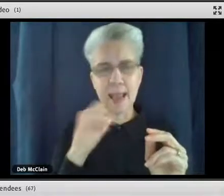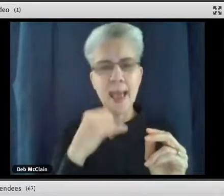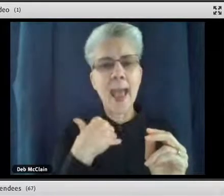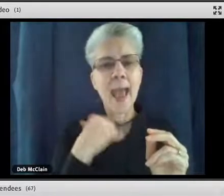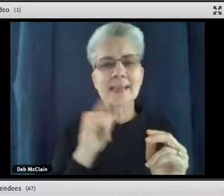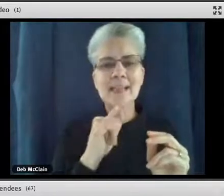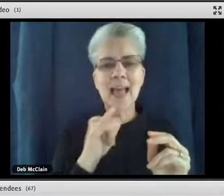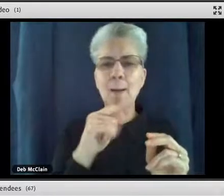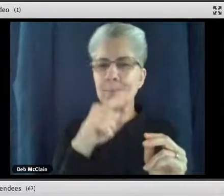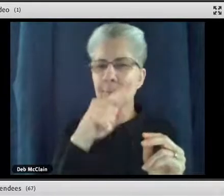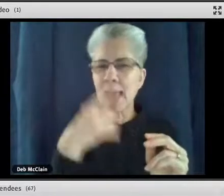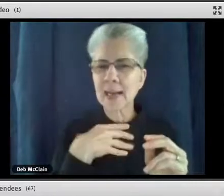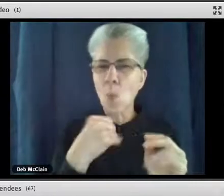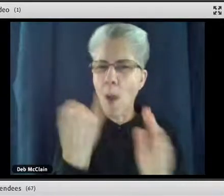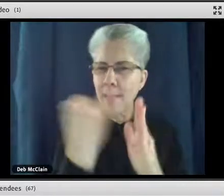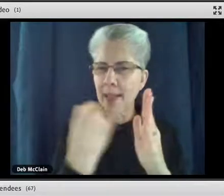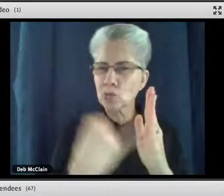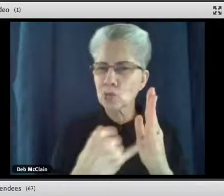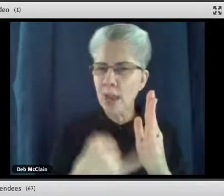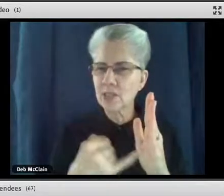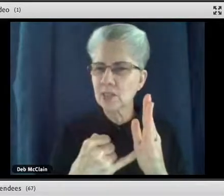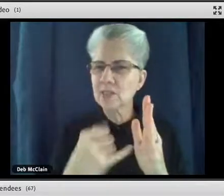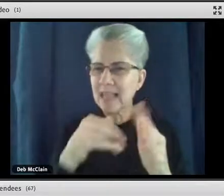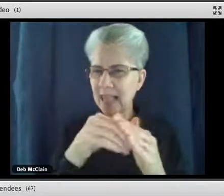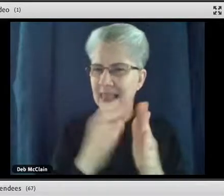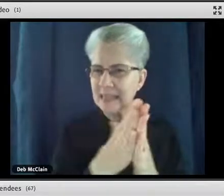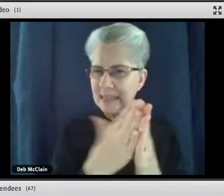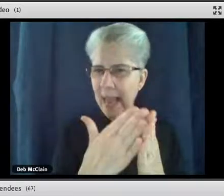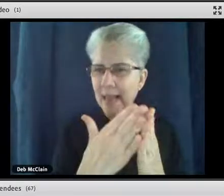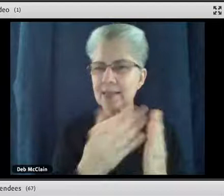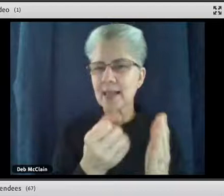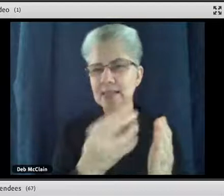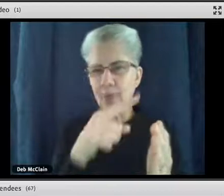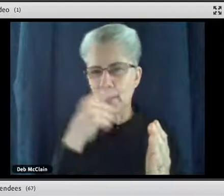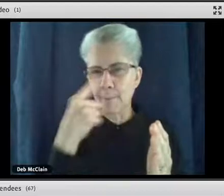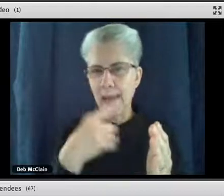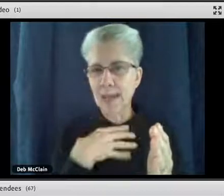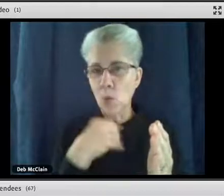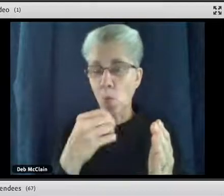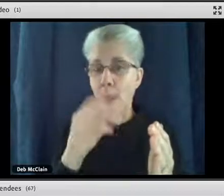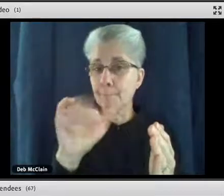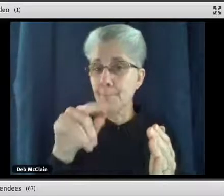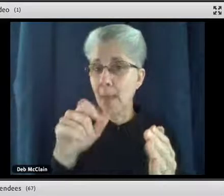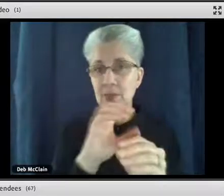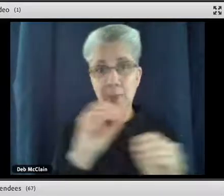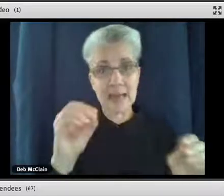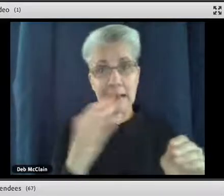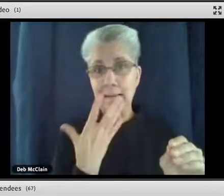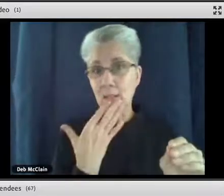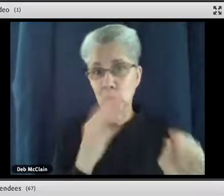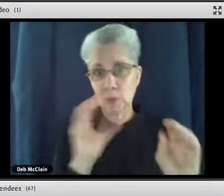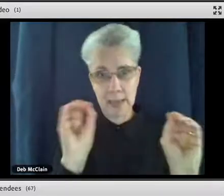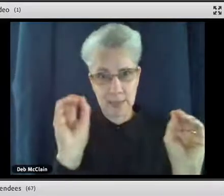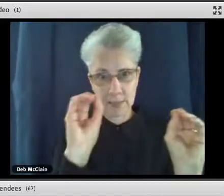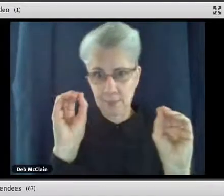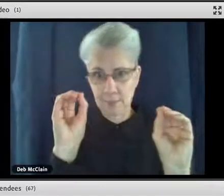but it doesn't actually have plates. It just has, like, these black and white illustrations throughout the text and then several black and white maps.